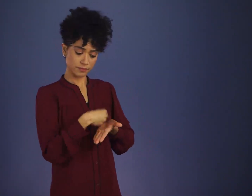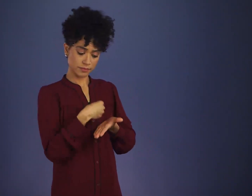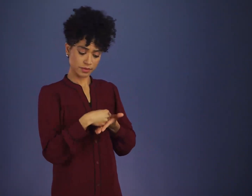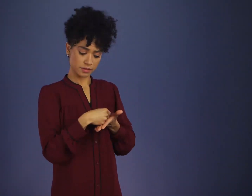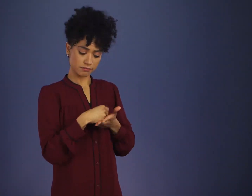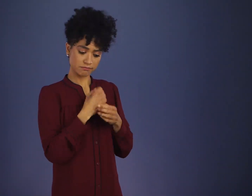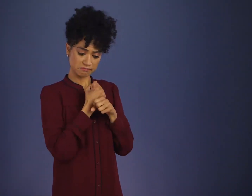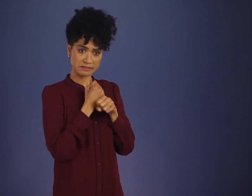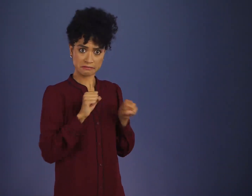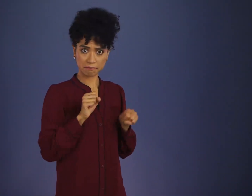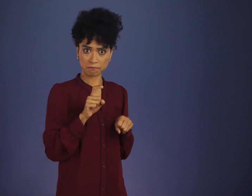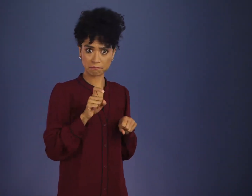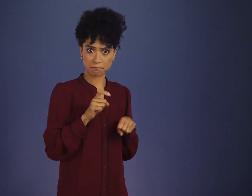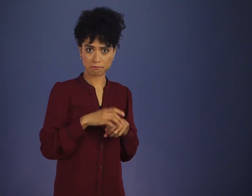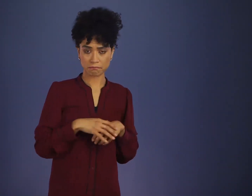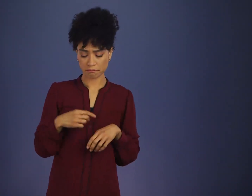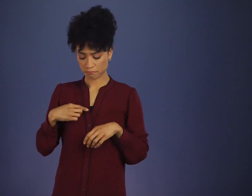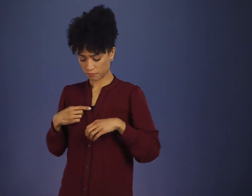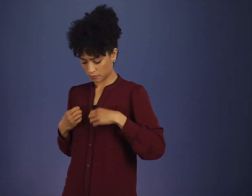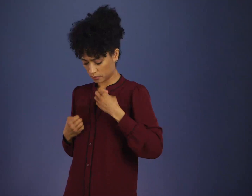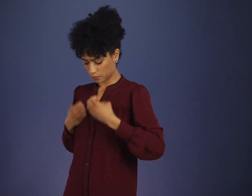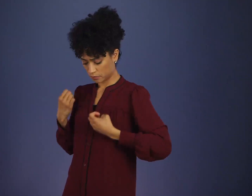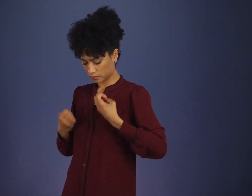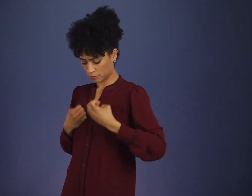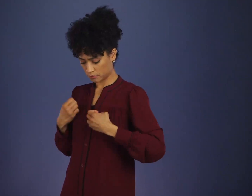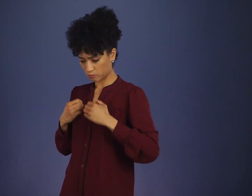respecting financial and emotional security.